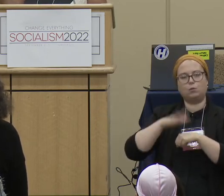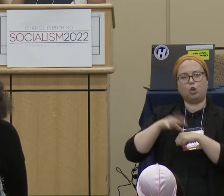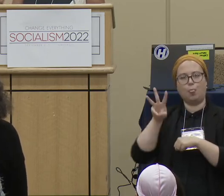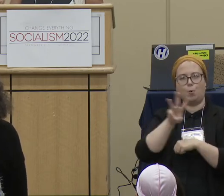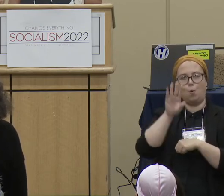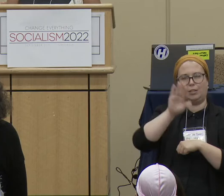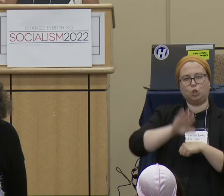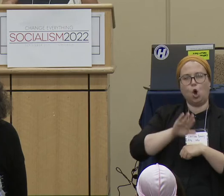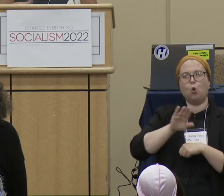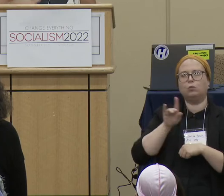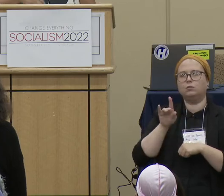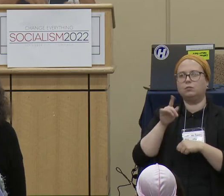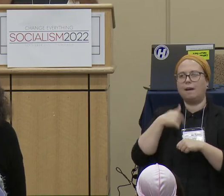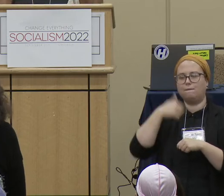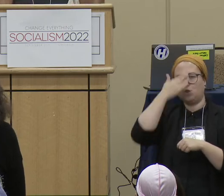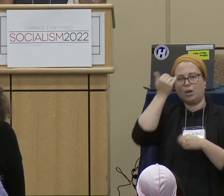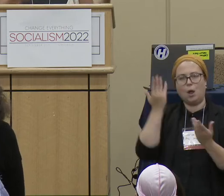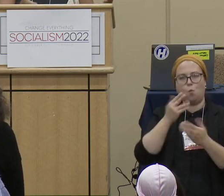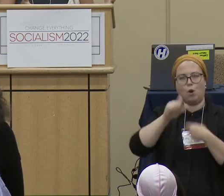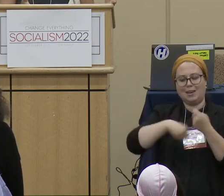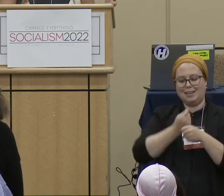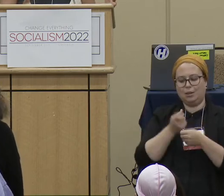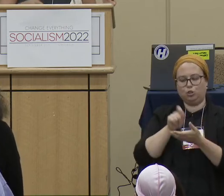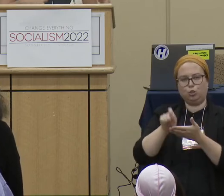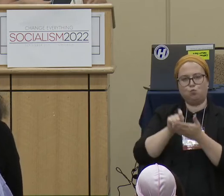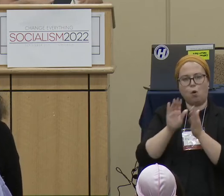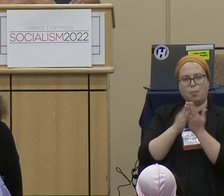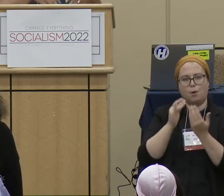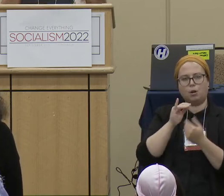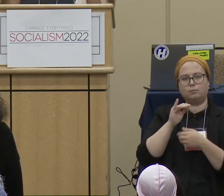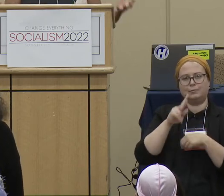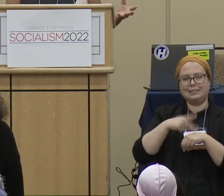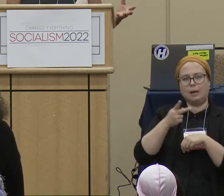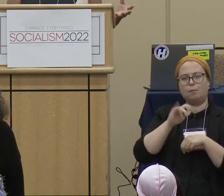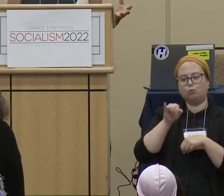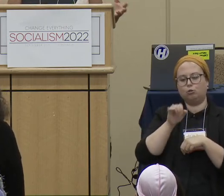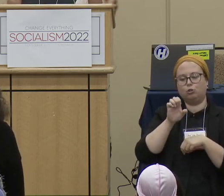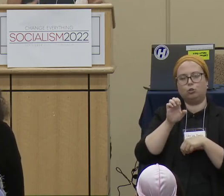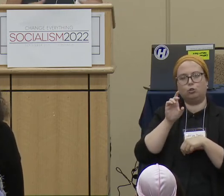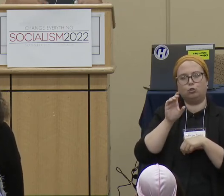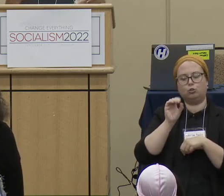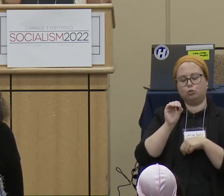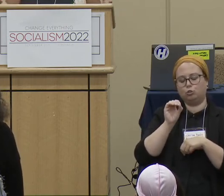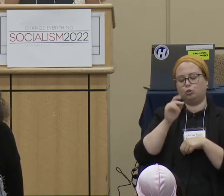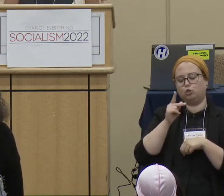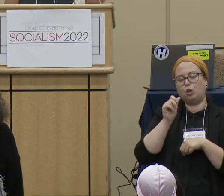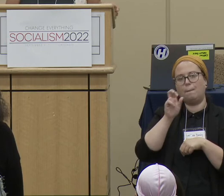to so, at that time, Fran was on the west coast, had already written -- I forget what year she wrote "Double Jeopardy,"